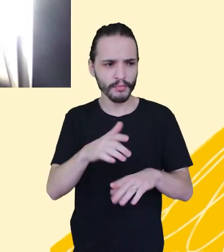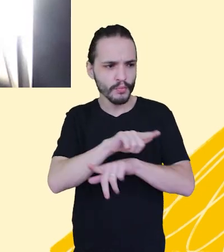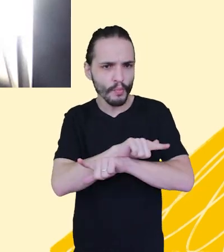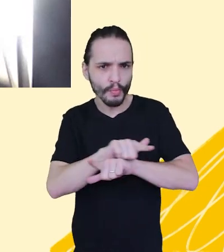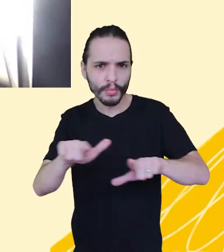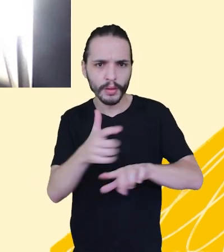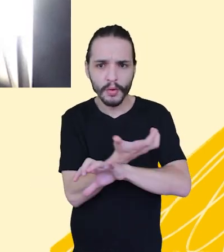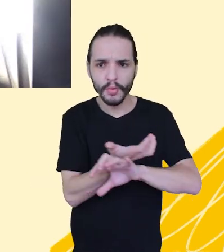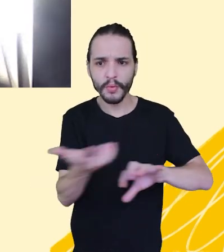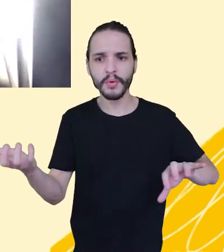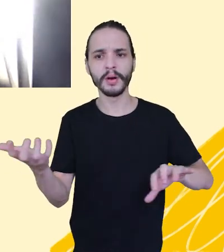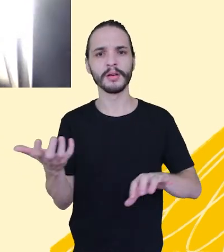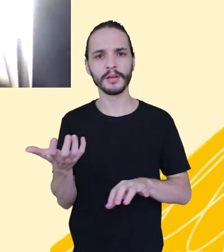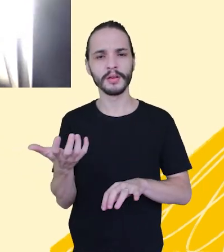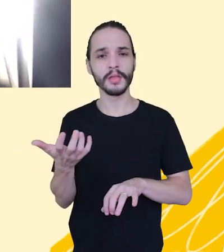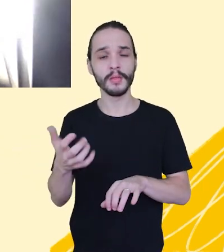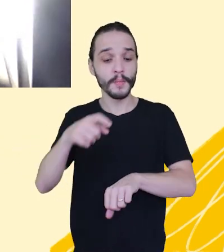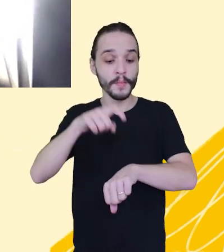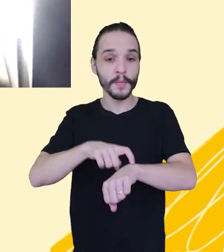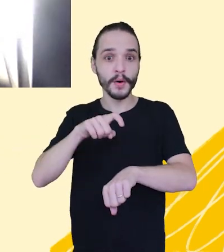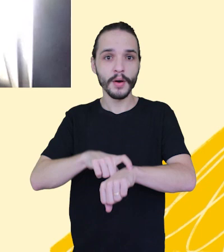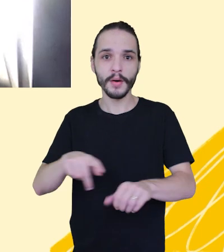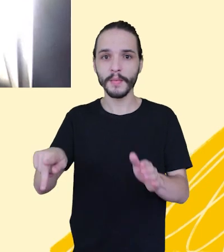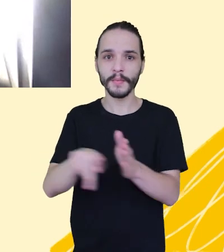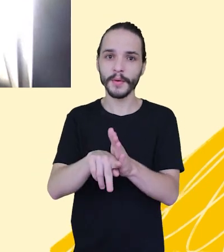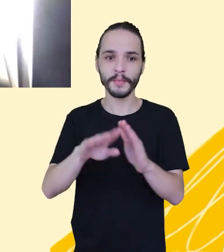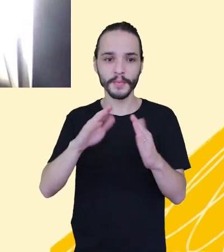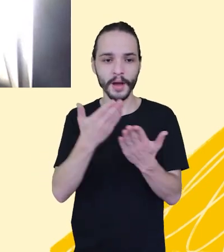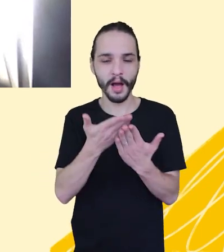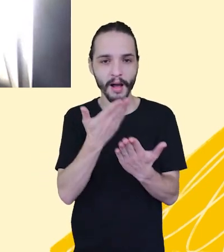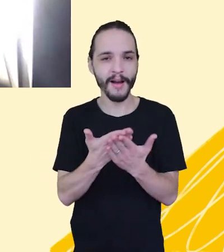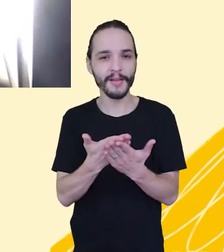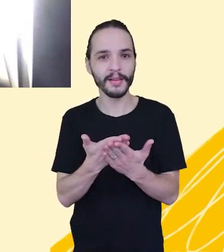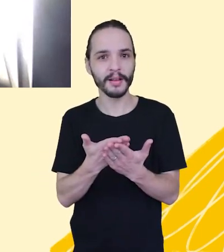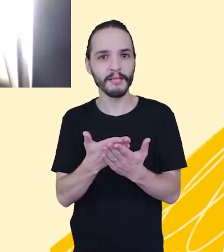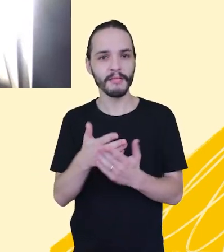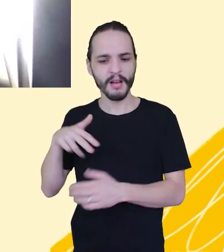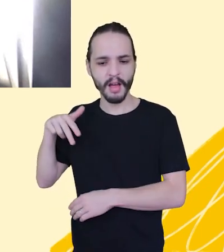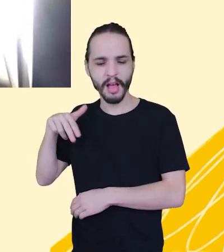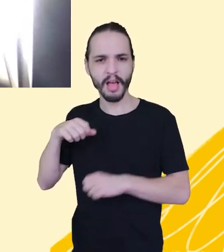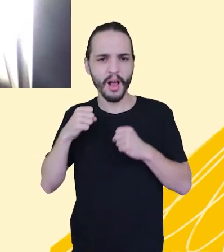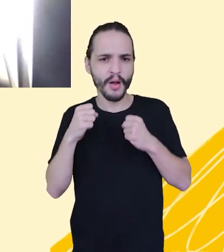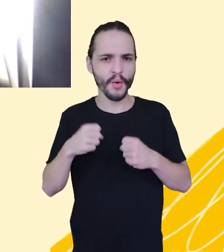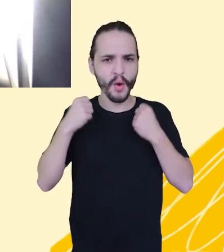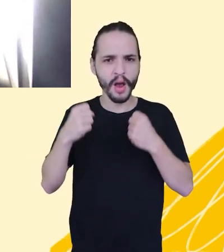during school time running across this yard.